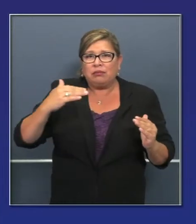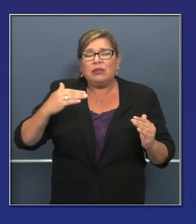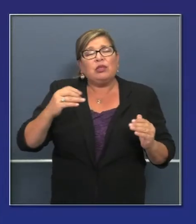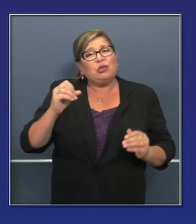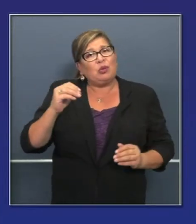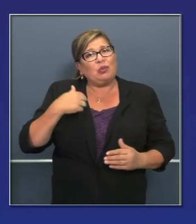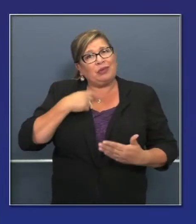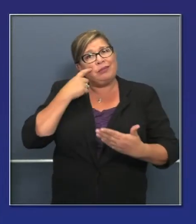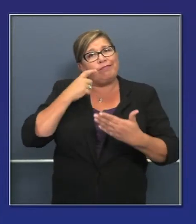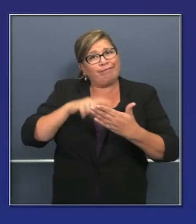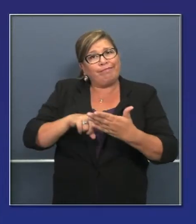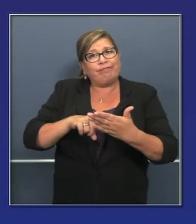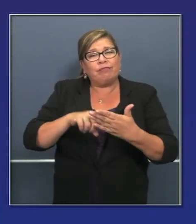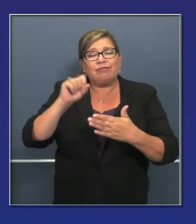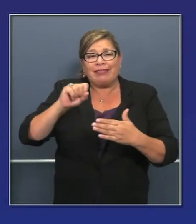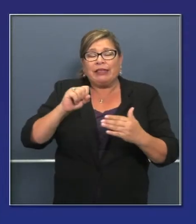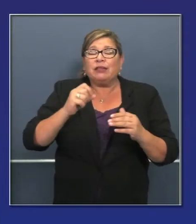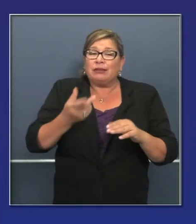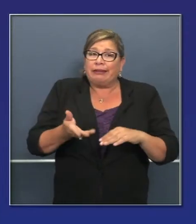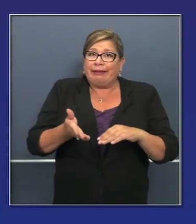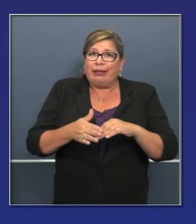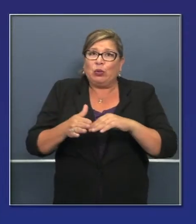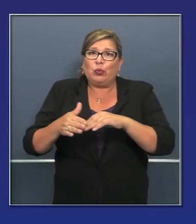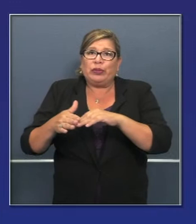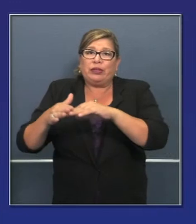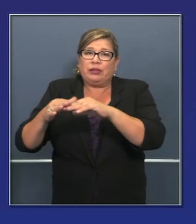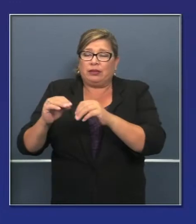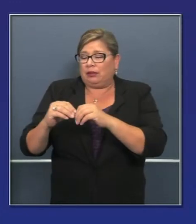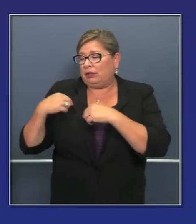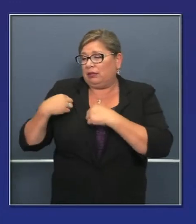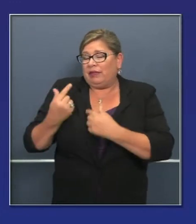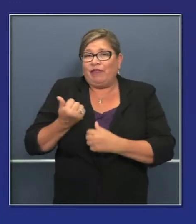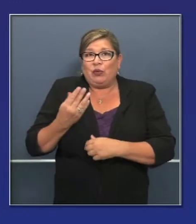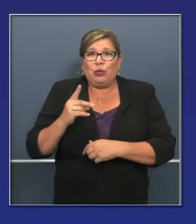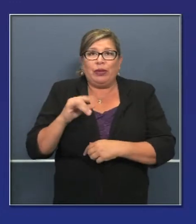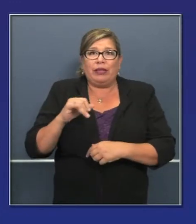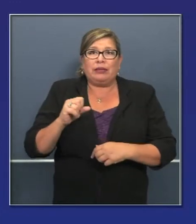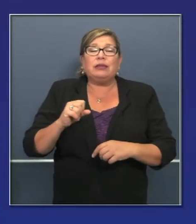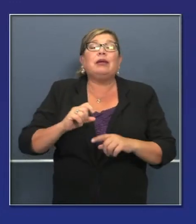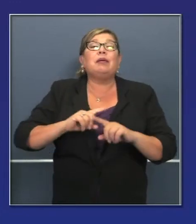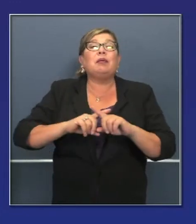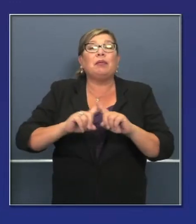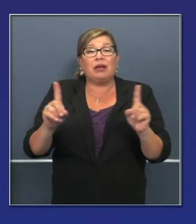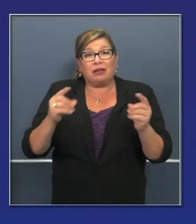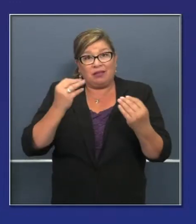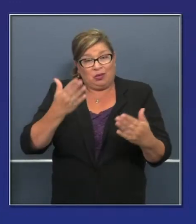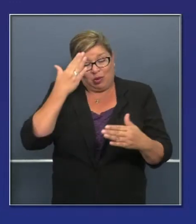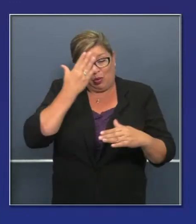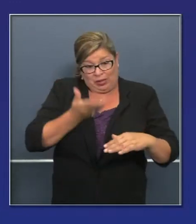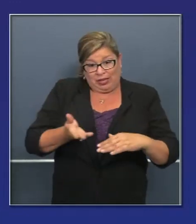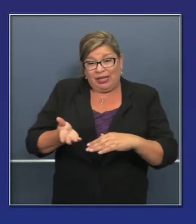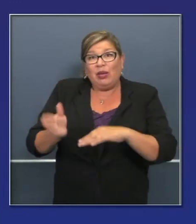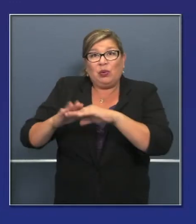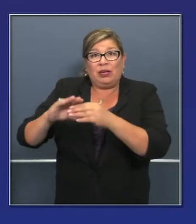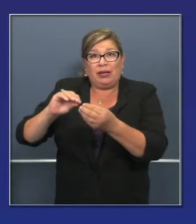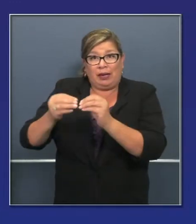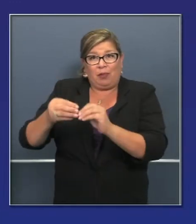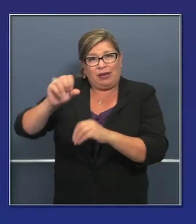Lee increased over the last number of days but again we are confident our capacity in the short